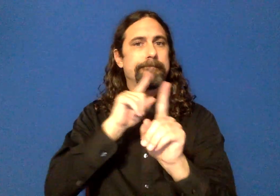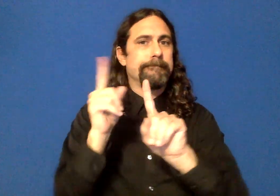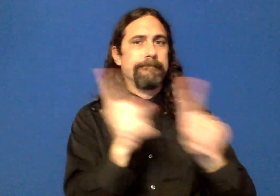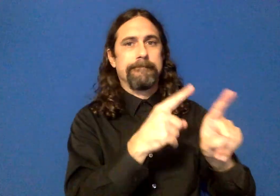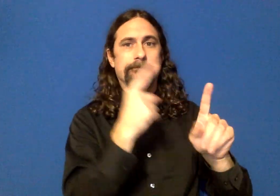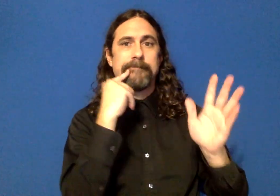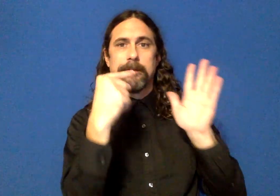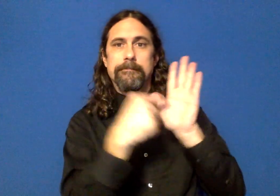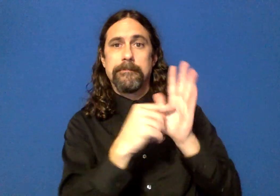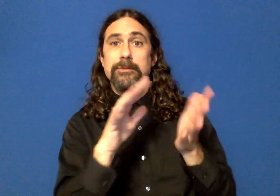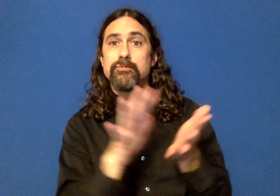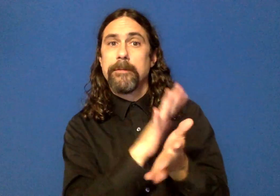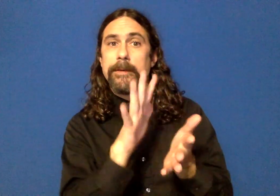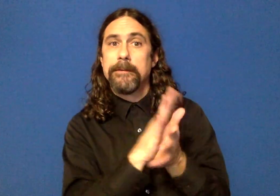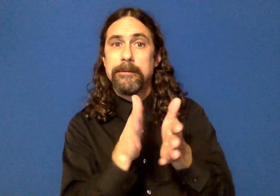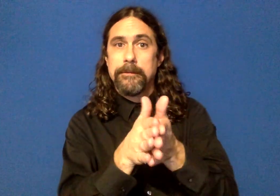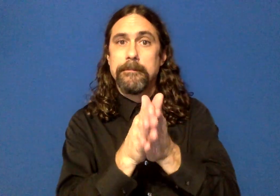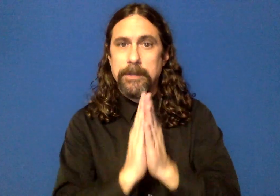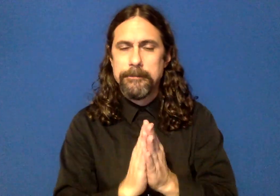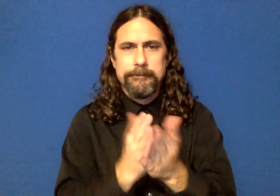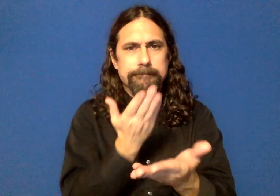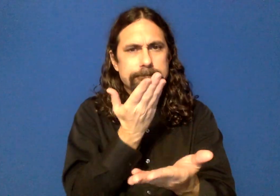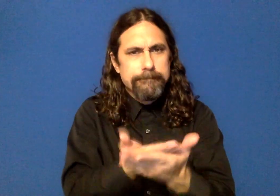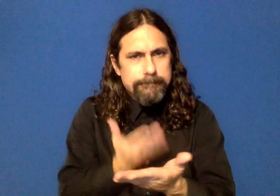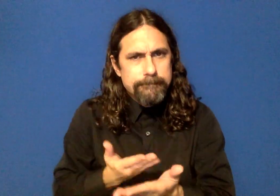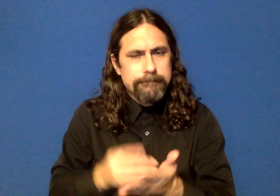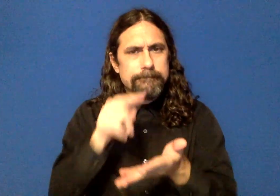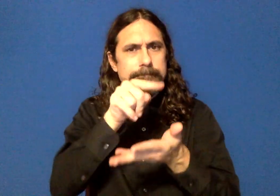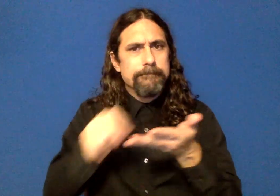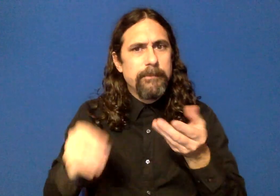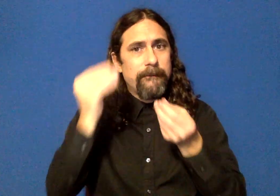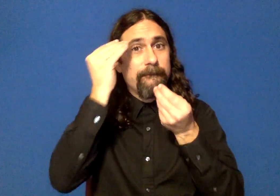Agents from the building will confirm if you qualify for the opportunity